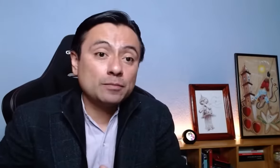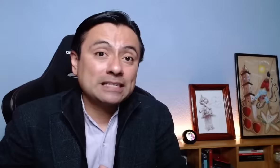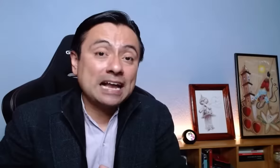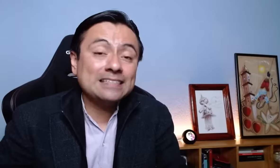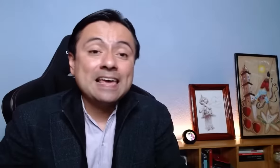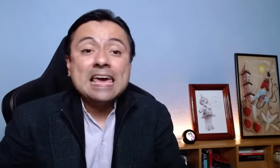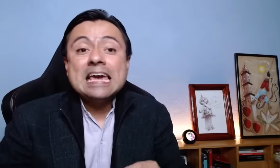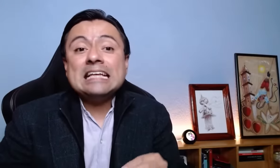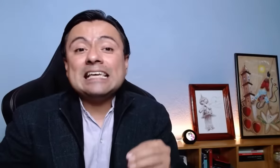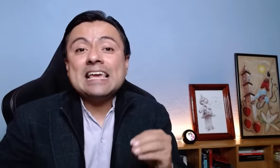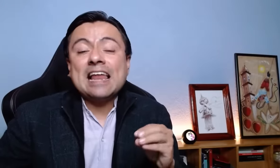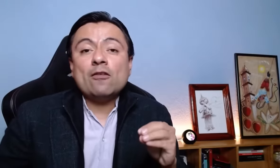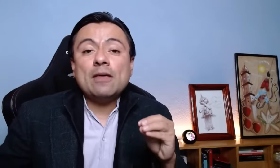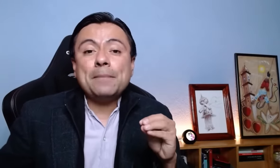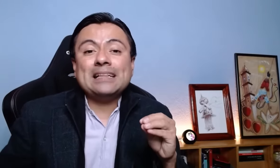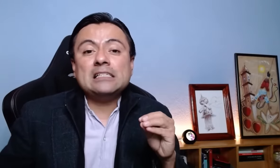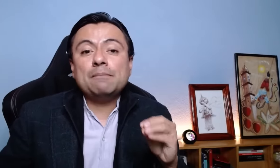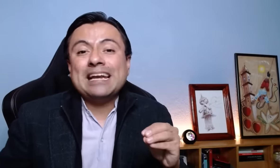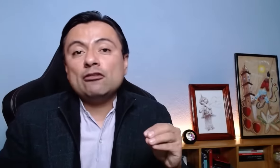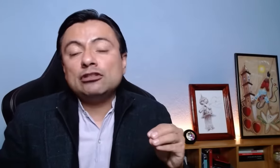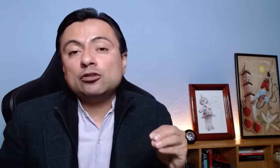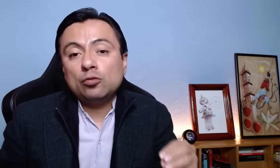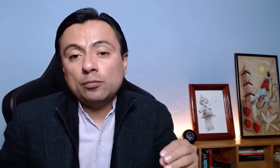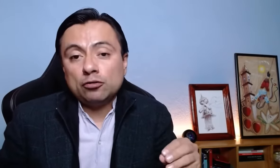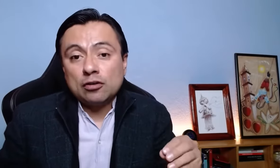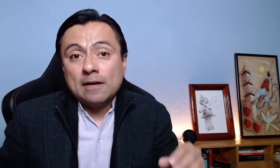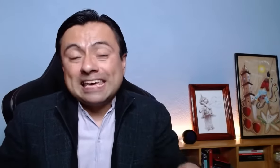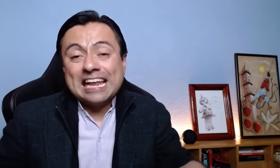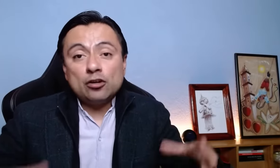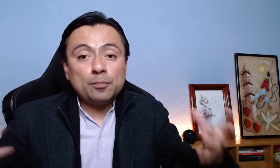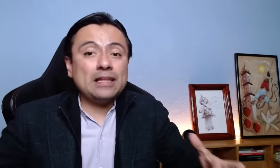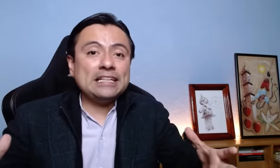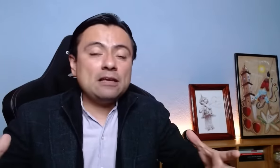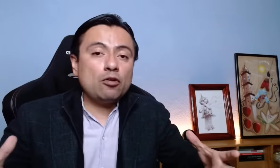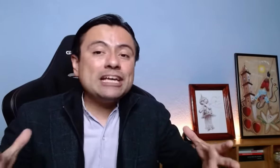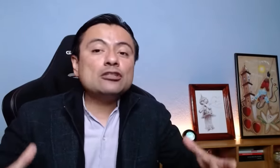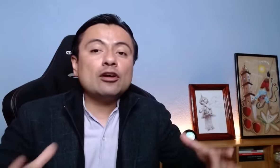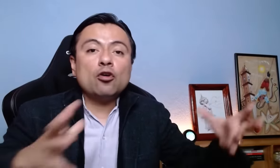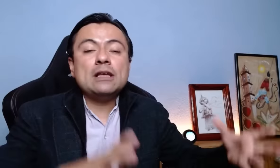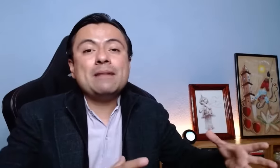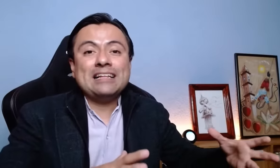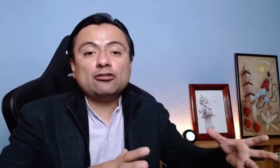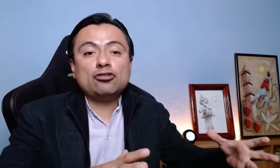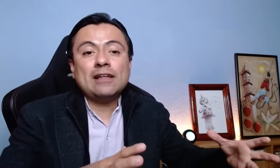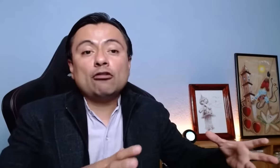legal and logistics of the group of Mezcales and designated to participate in the riots that the criminal group made